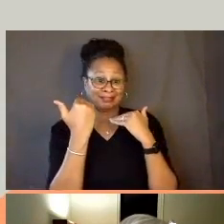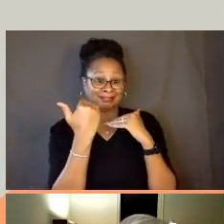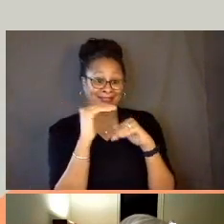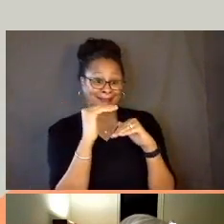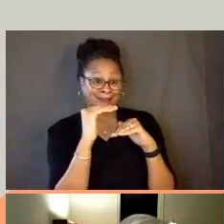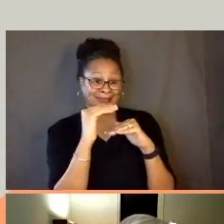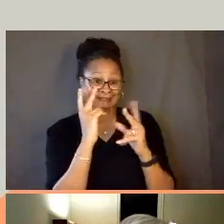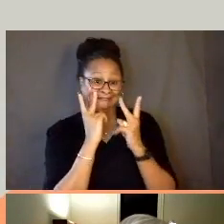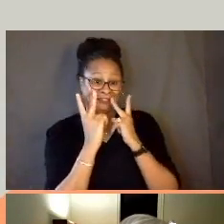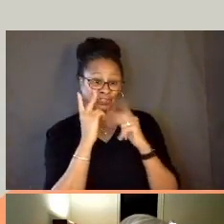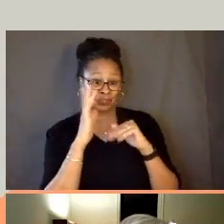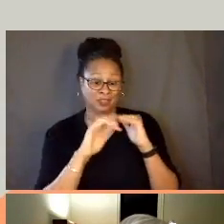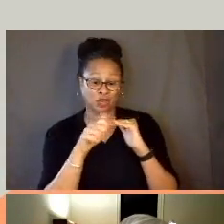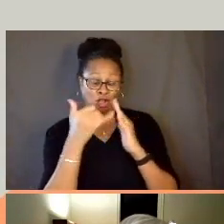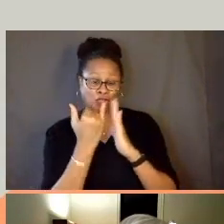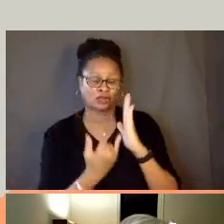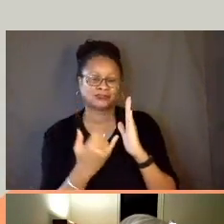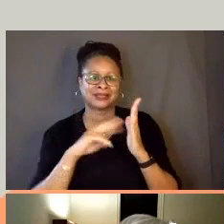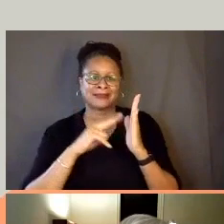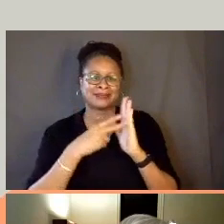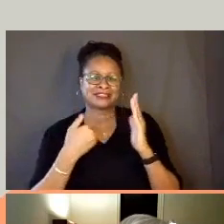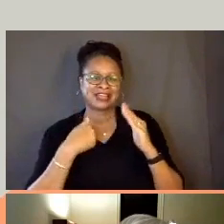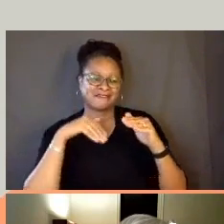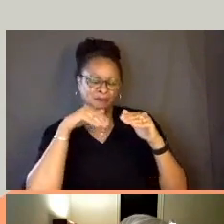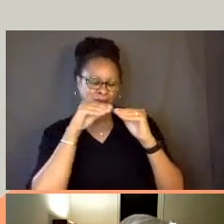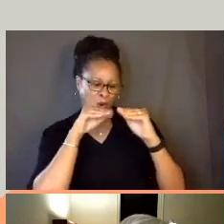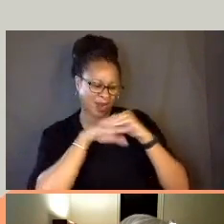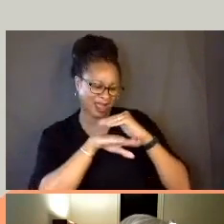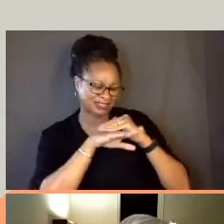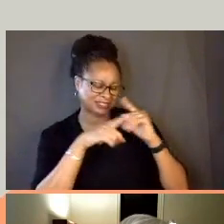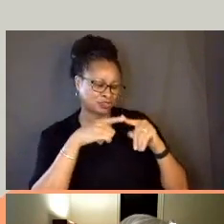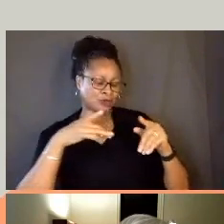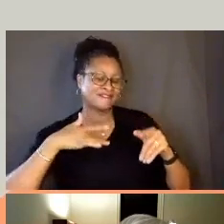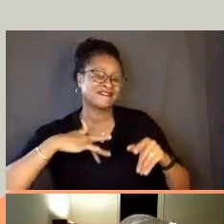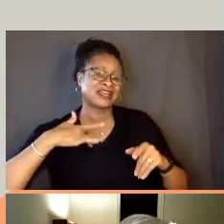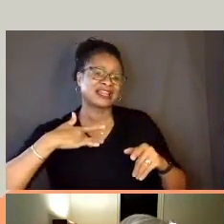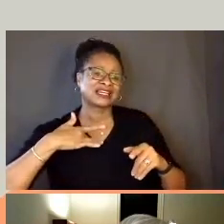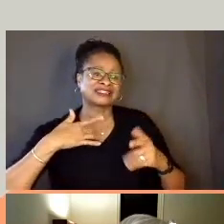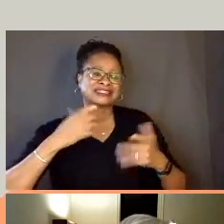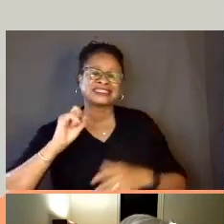it gives me more access to feeling and sensation.